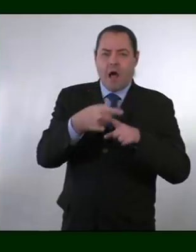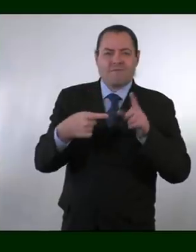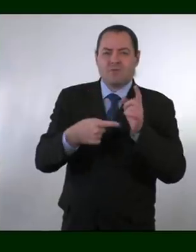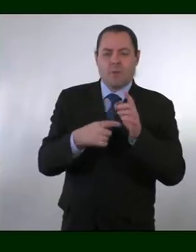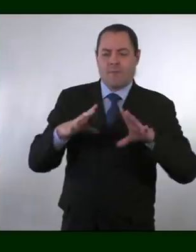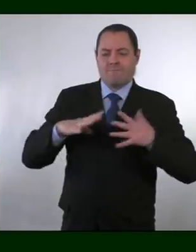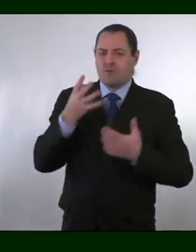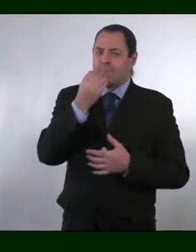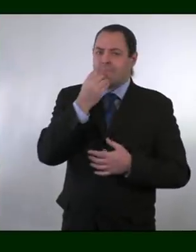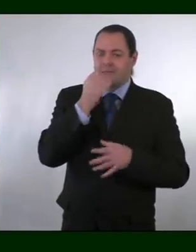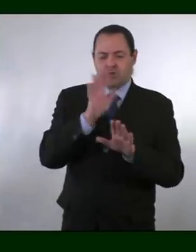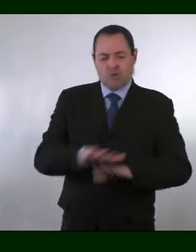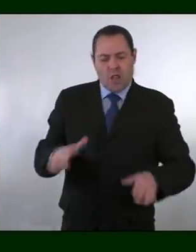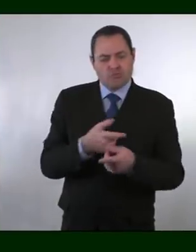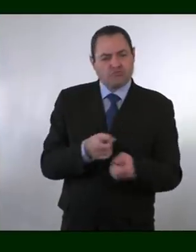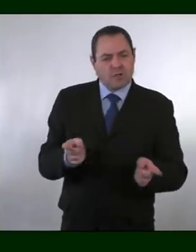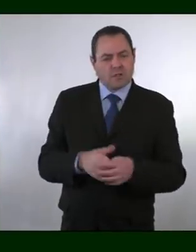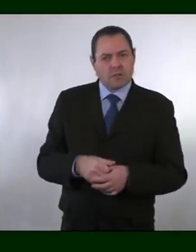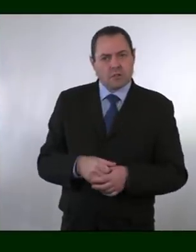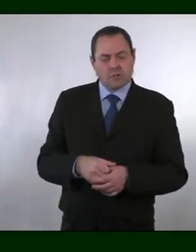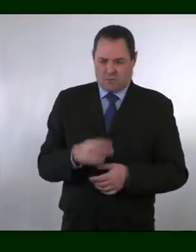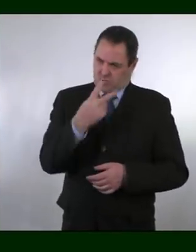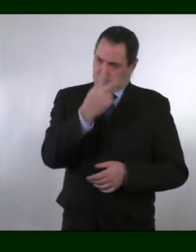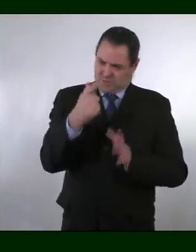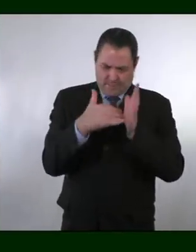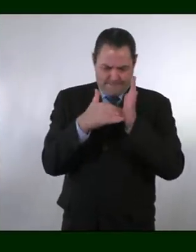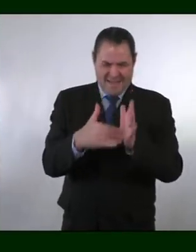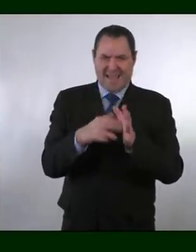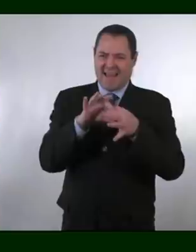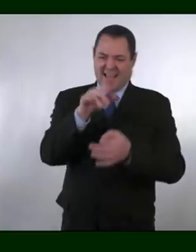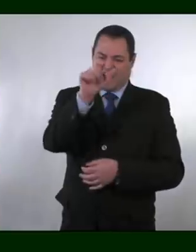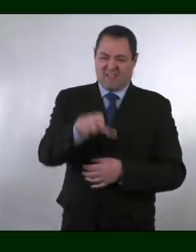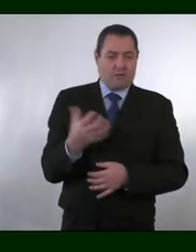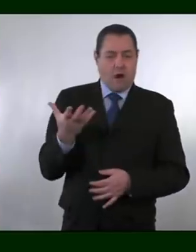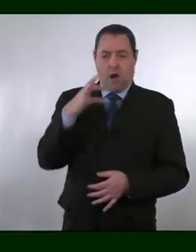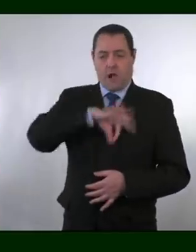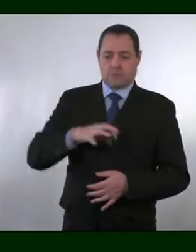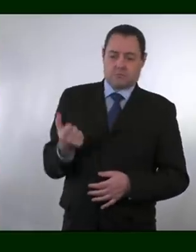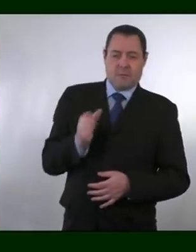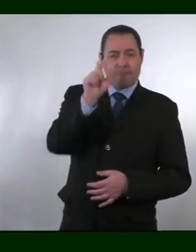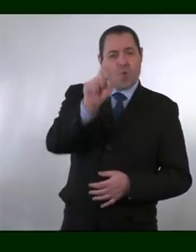think that £21 million to a middleman was an acceptable use of taxpayers’ money?